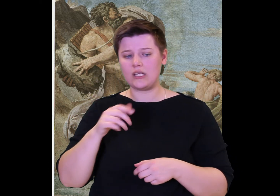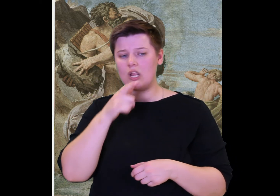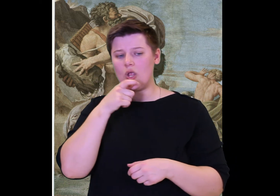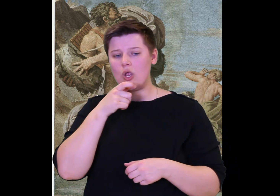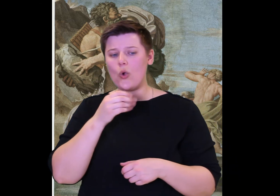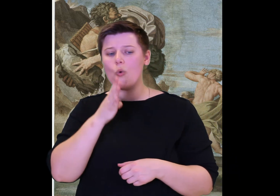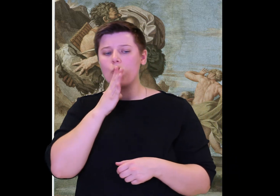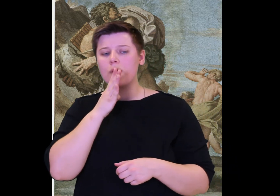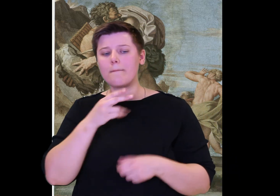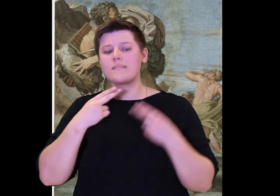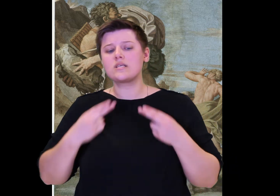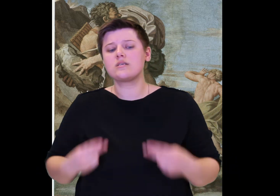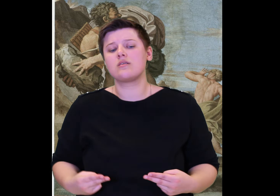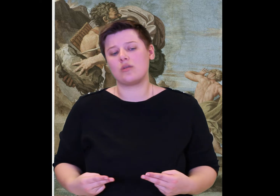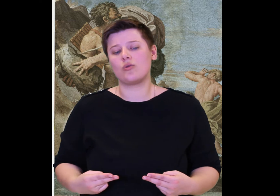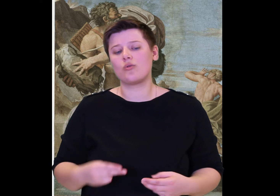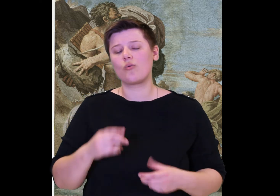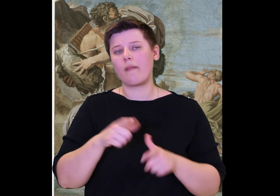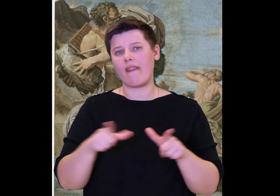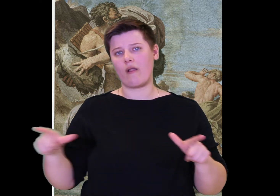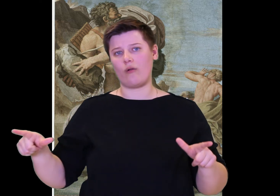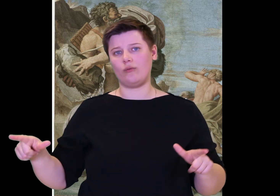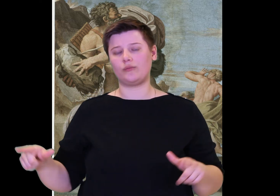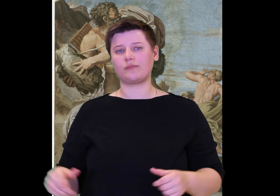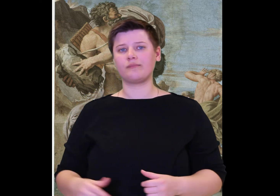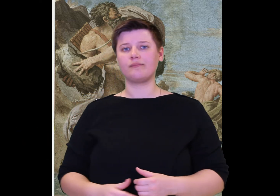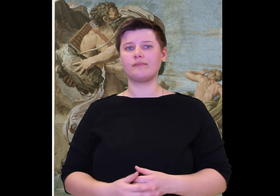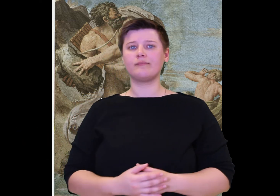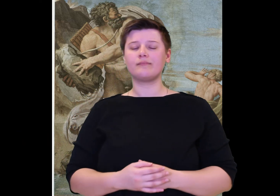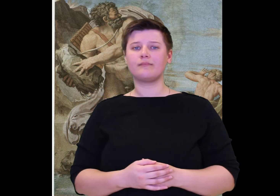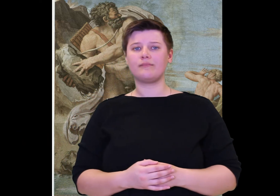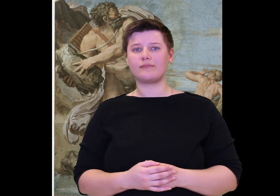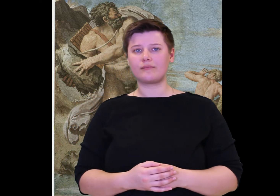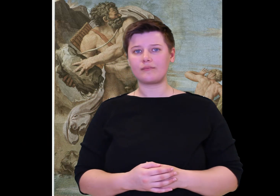The rest, trapped in the bay together, were destroyed.